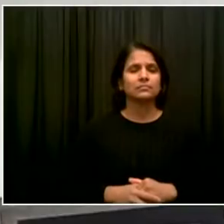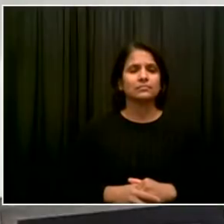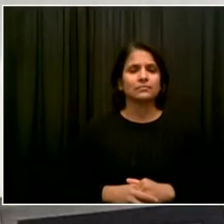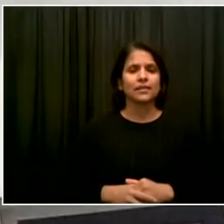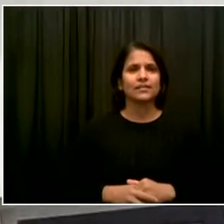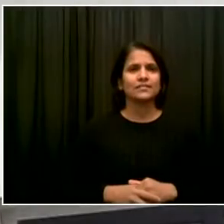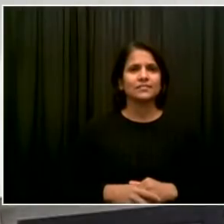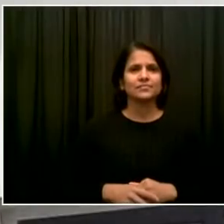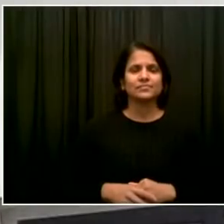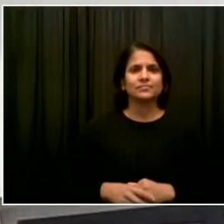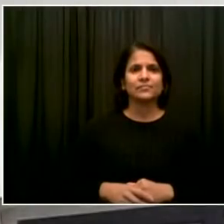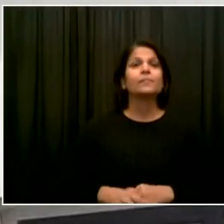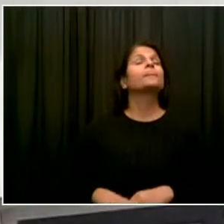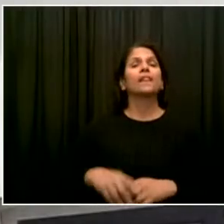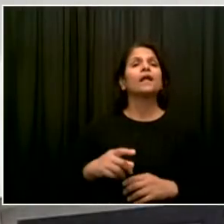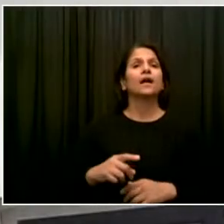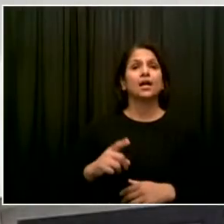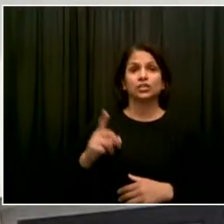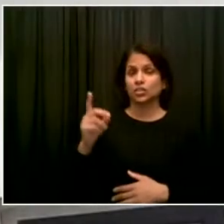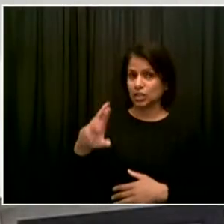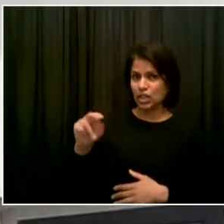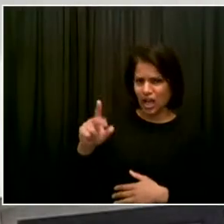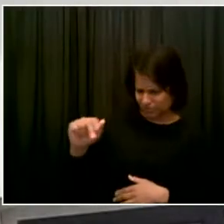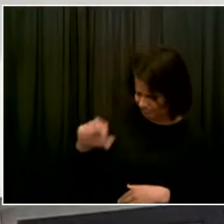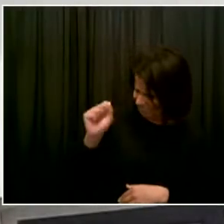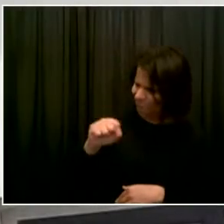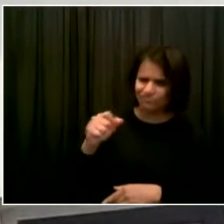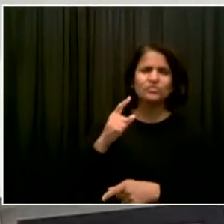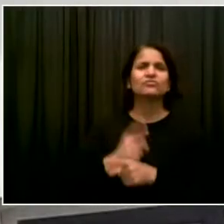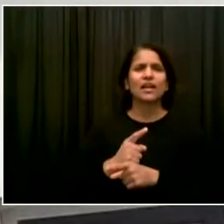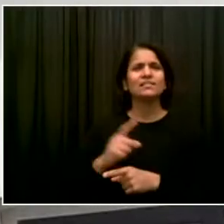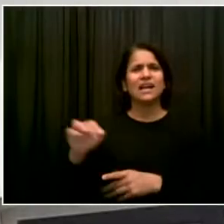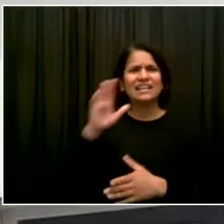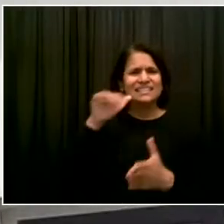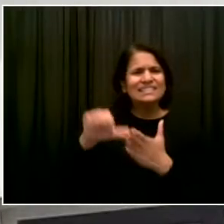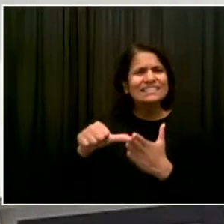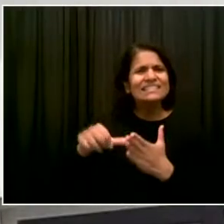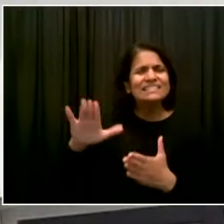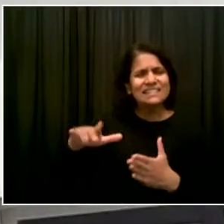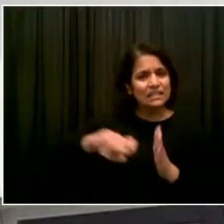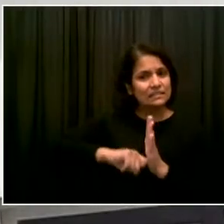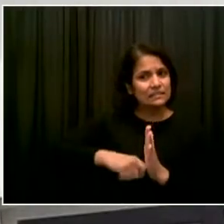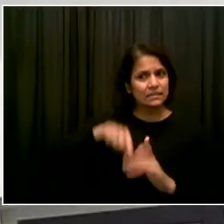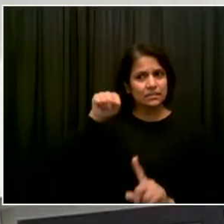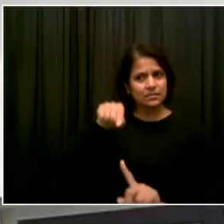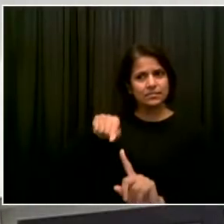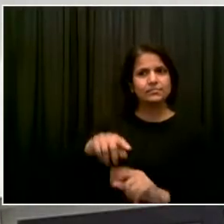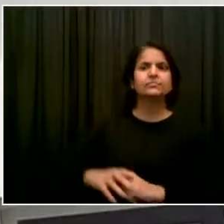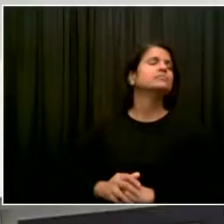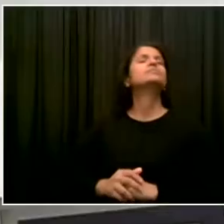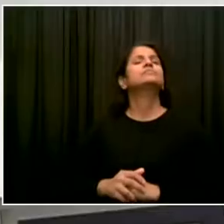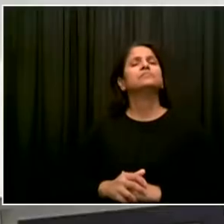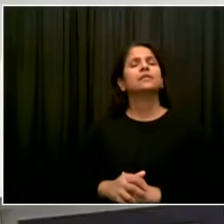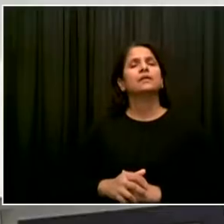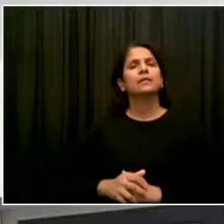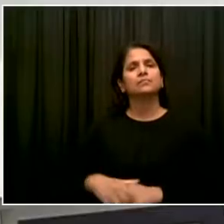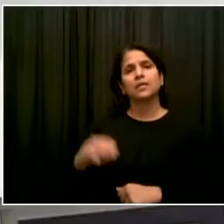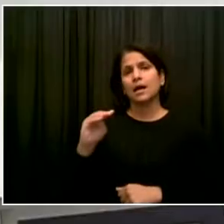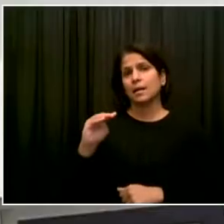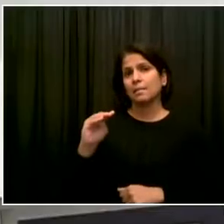VACCINATION.